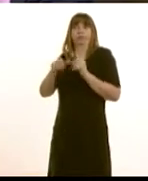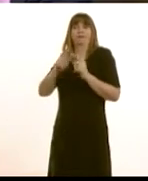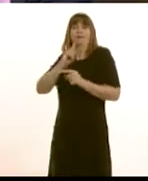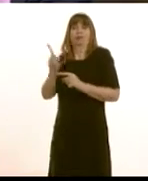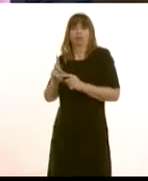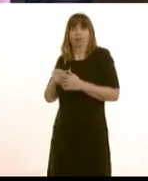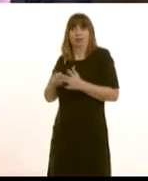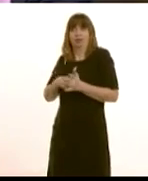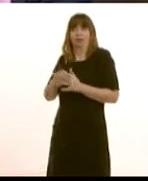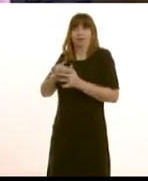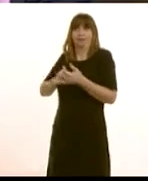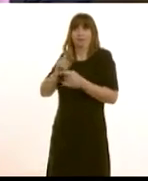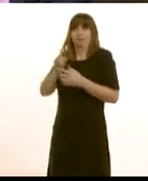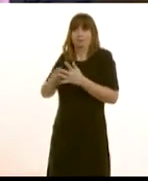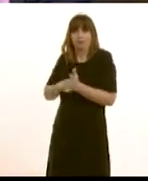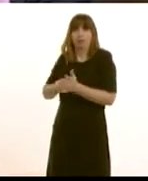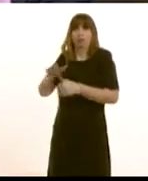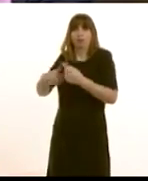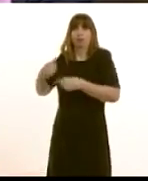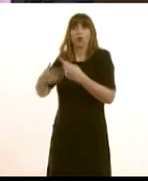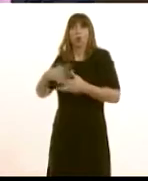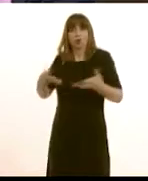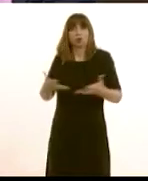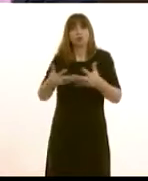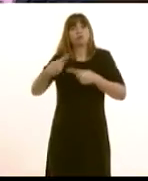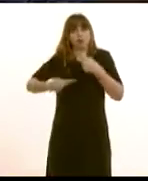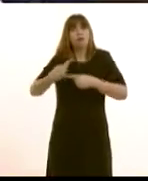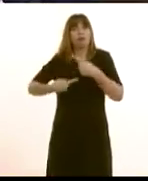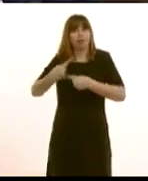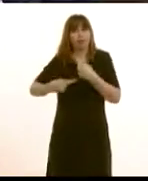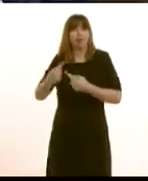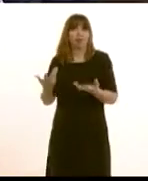So, we do want to encourage recycling. What Iíve always said is itís important that